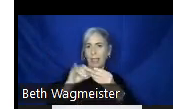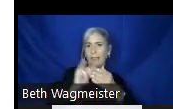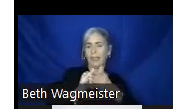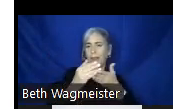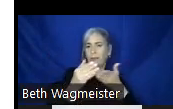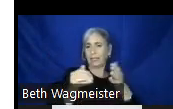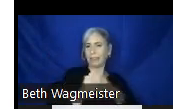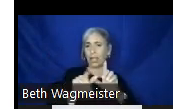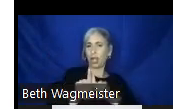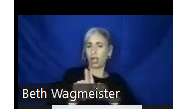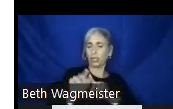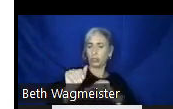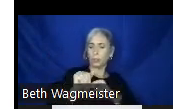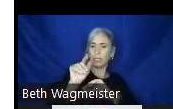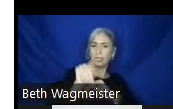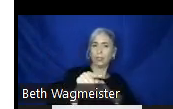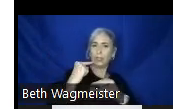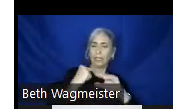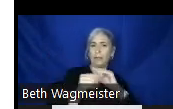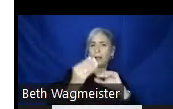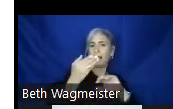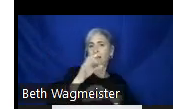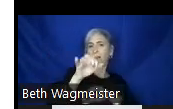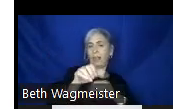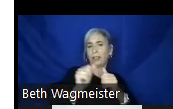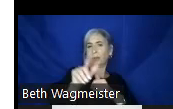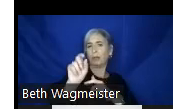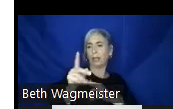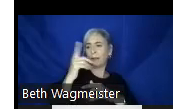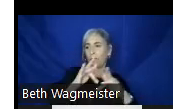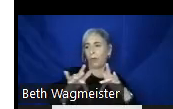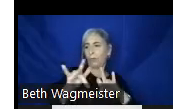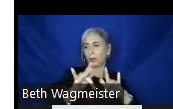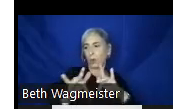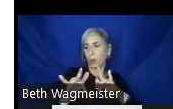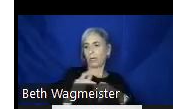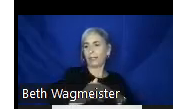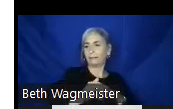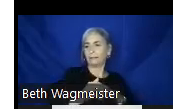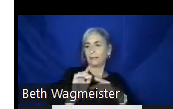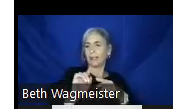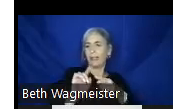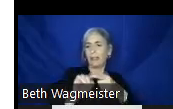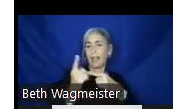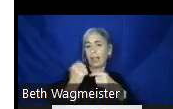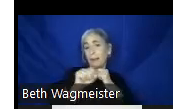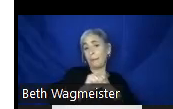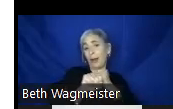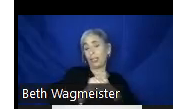We will also send you an email after this with the link to the recording and so on. Then a little bit of marketing of what is happening next. We have yes, on November 29, we have ... oh, we